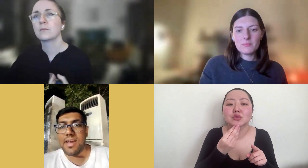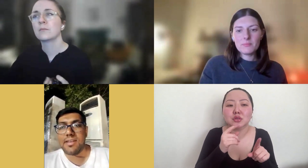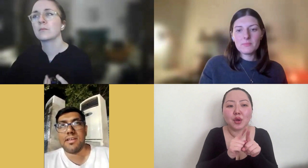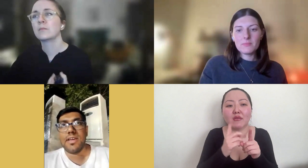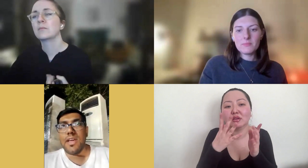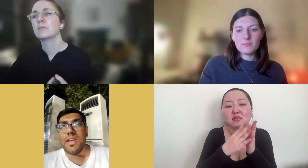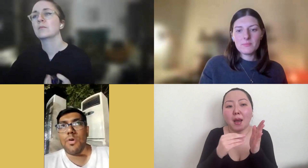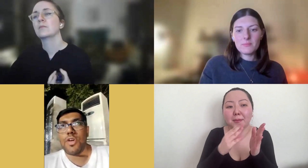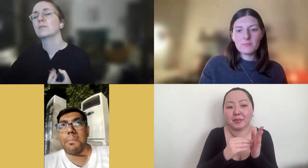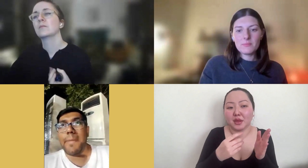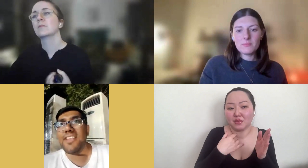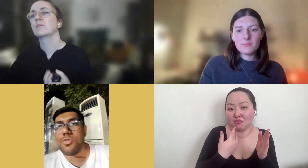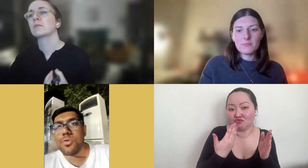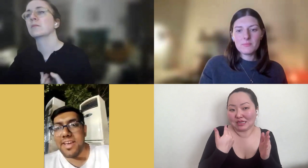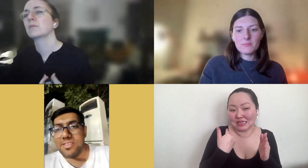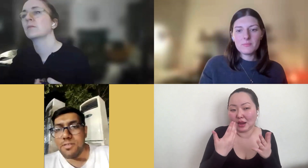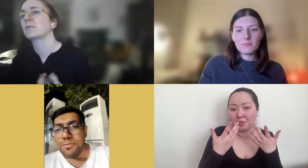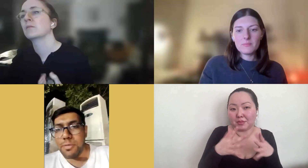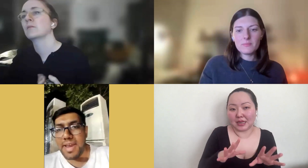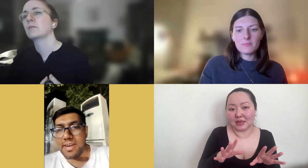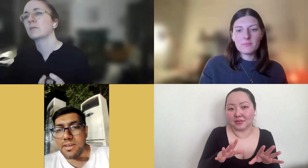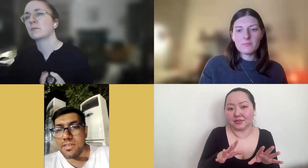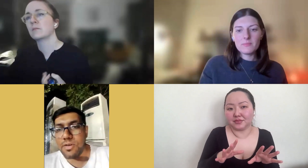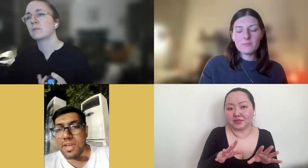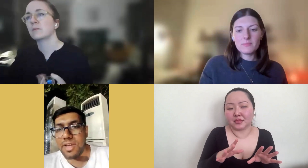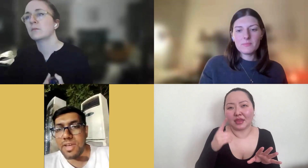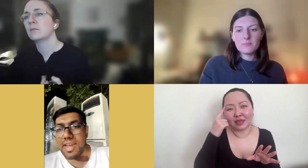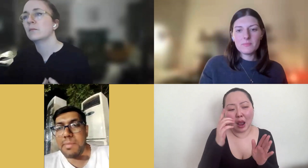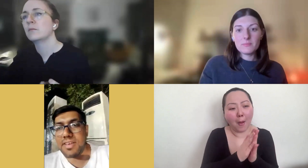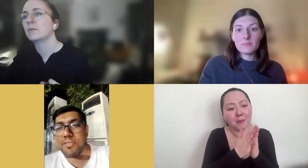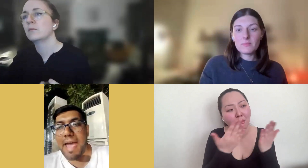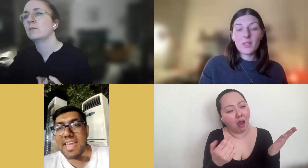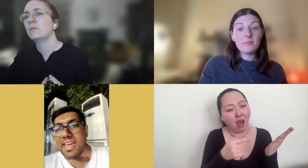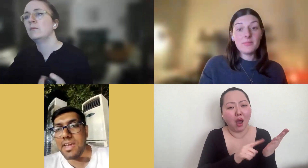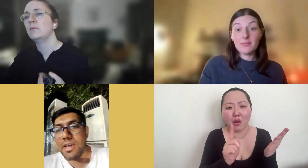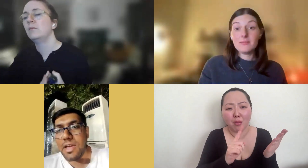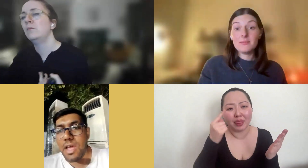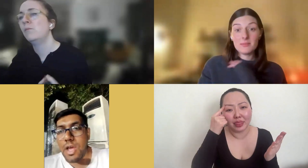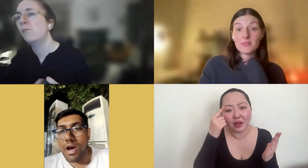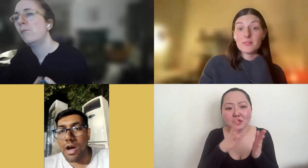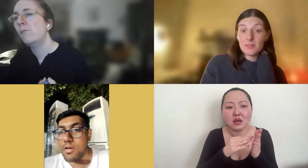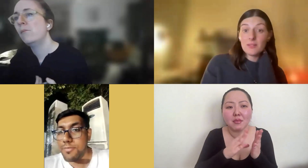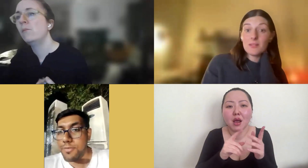creating books on menstrual hygiene for blind girls, looking at basics of banking